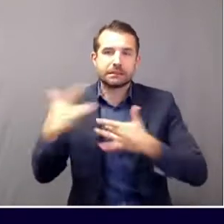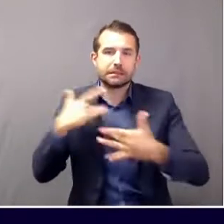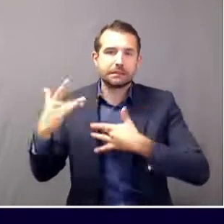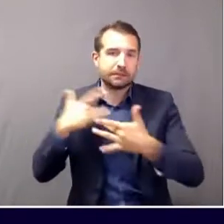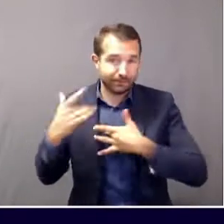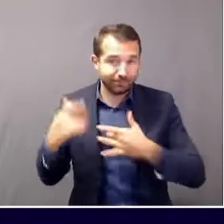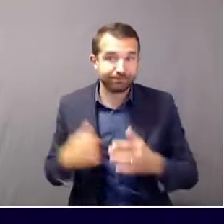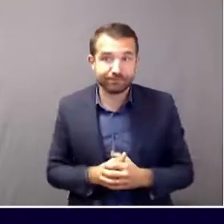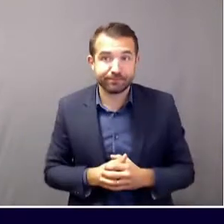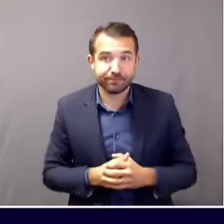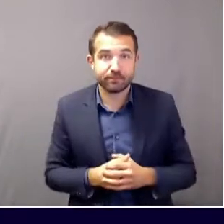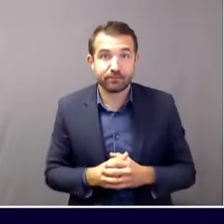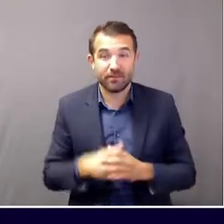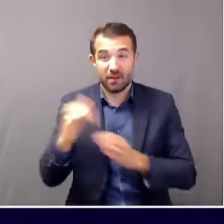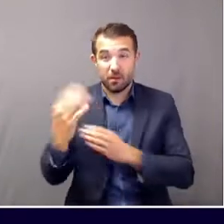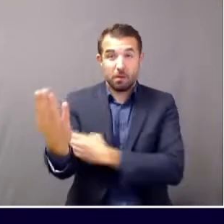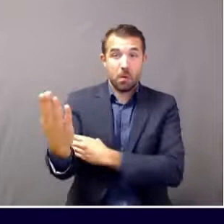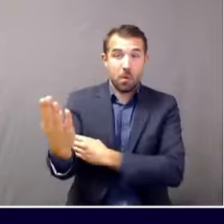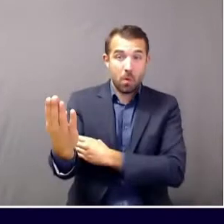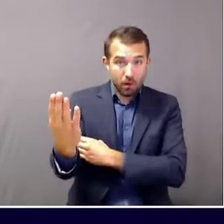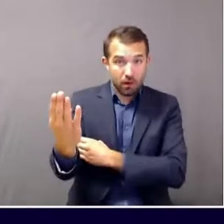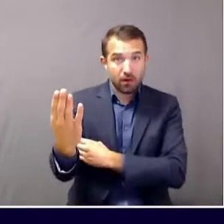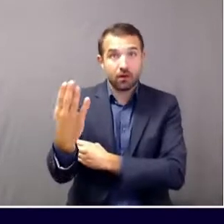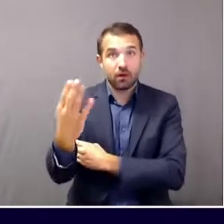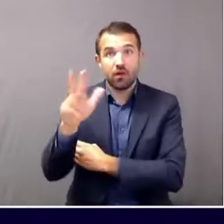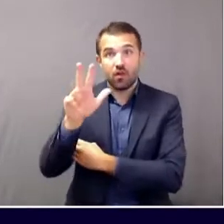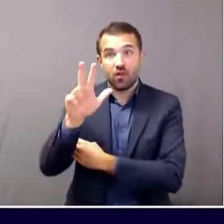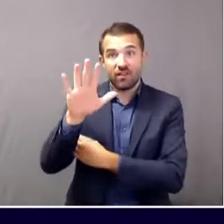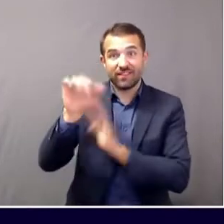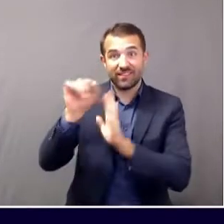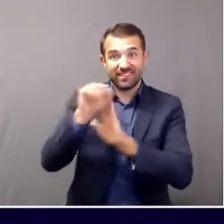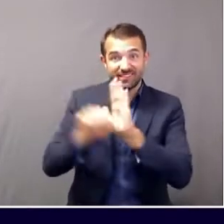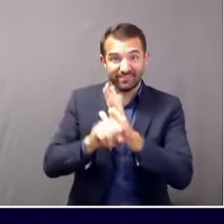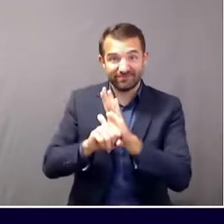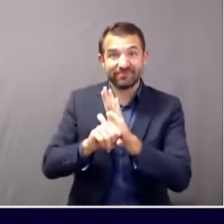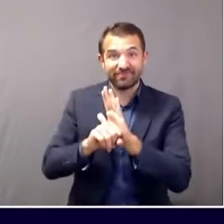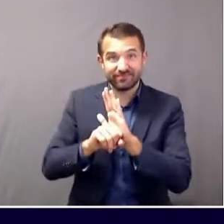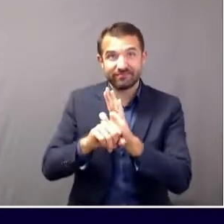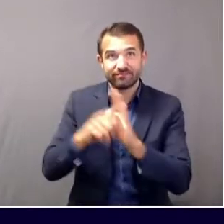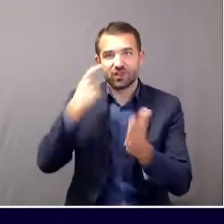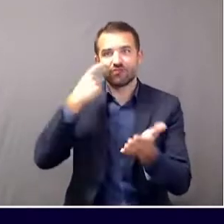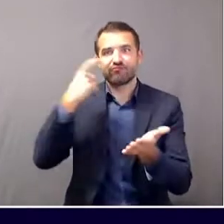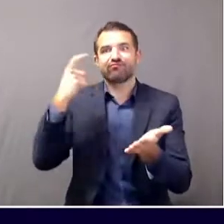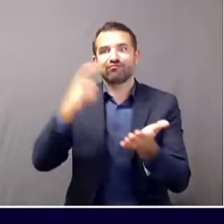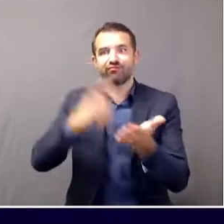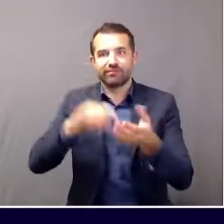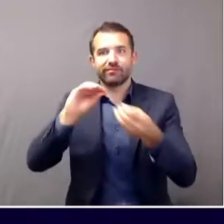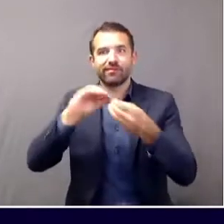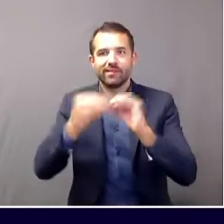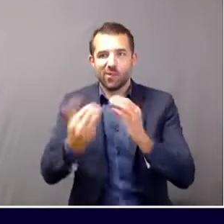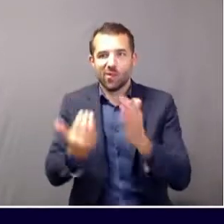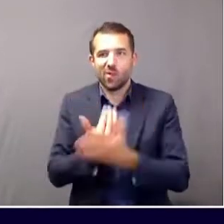states across the country are